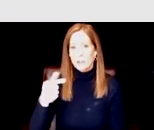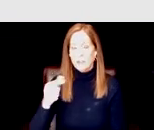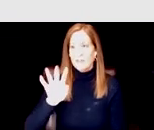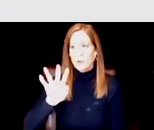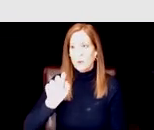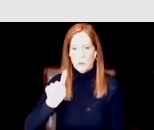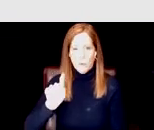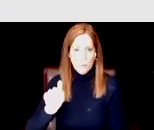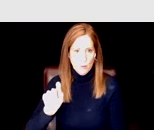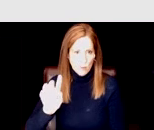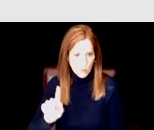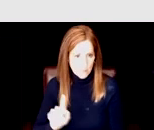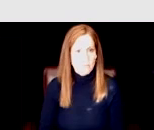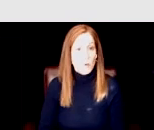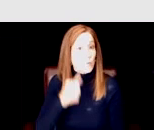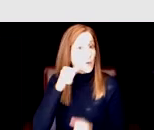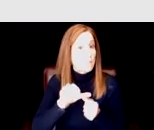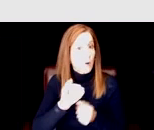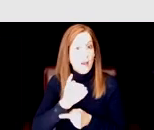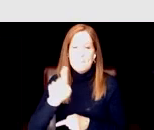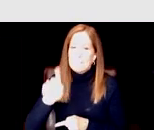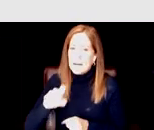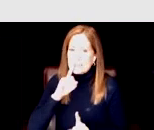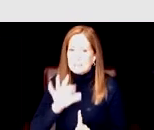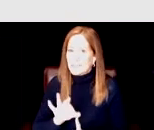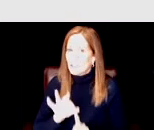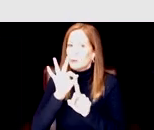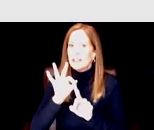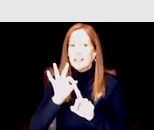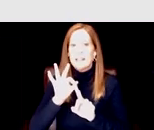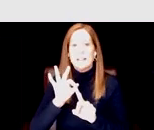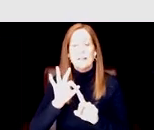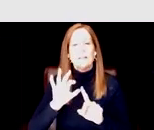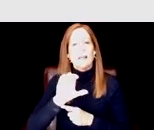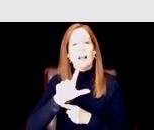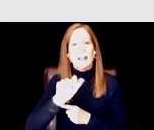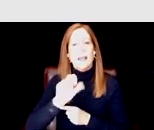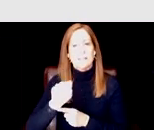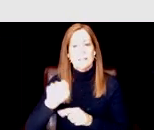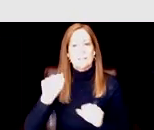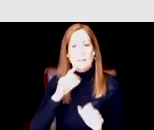Remember, id's must be unique, classes can be duplicated within a page.